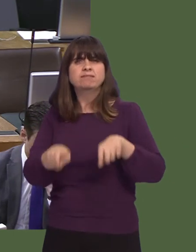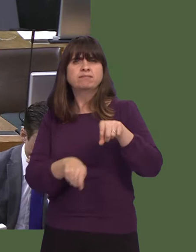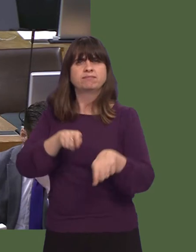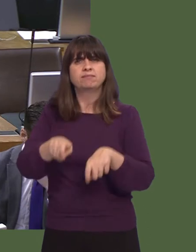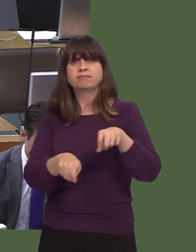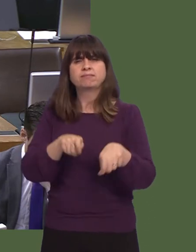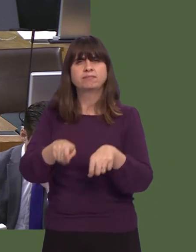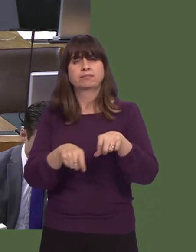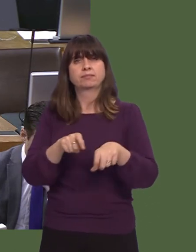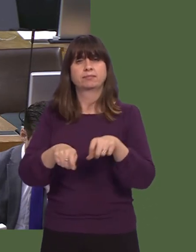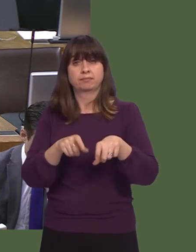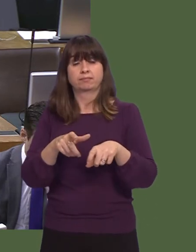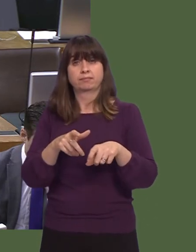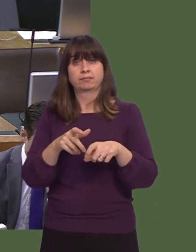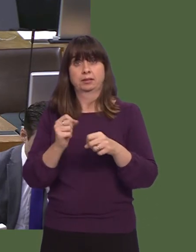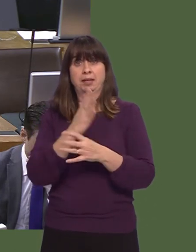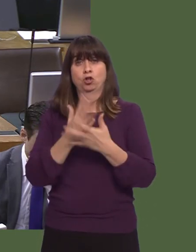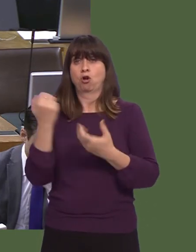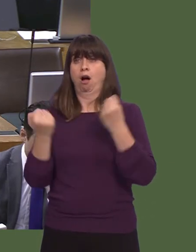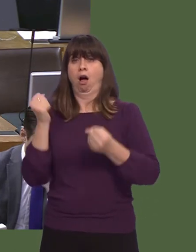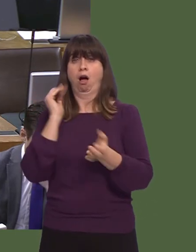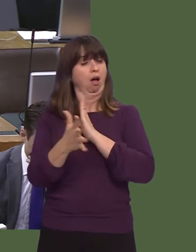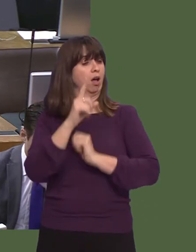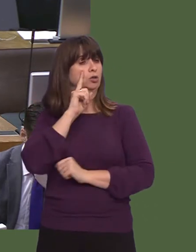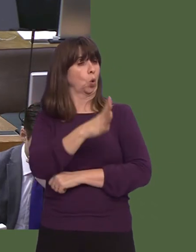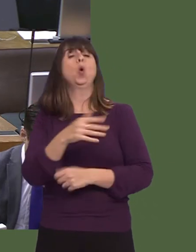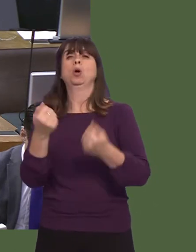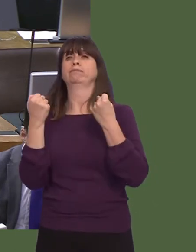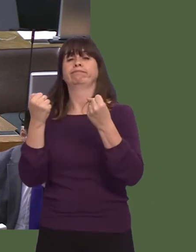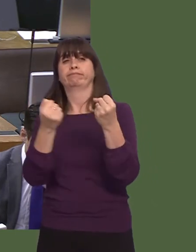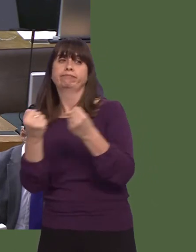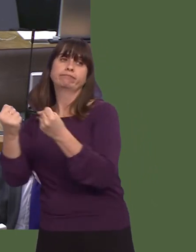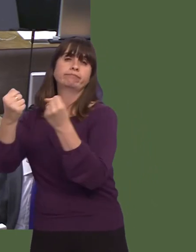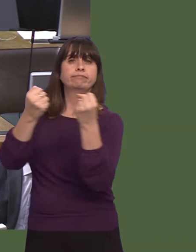cars to see them. But we are talking about a small minority of people. There is a duty